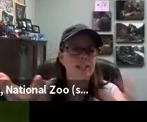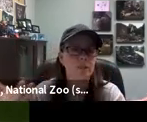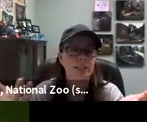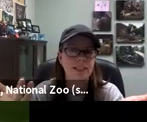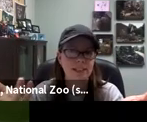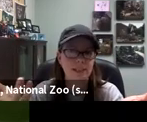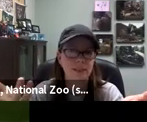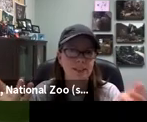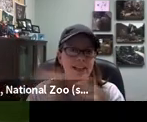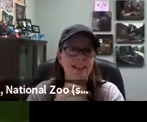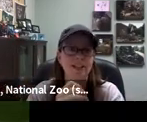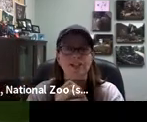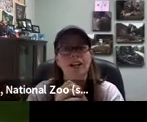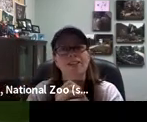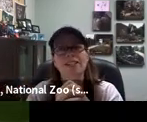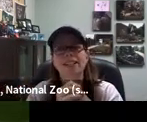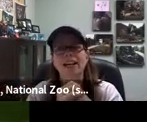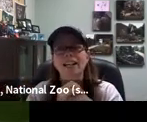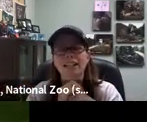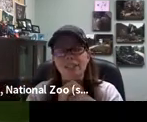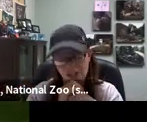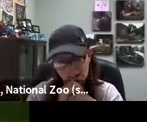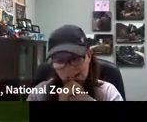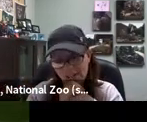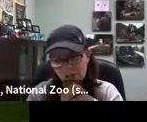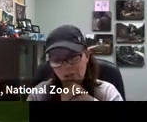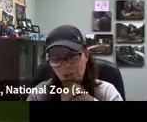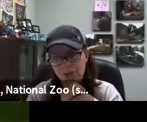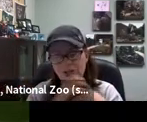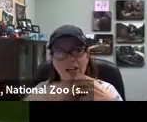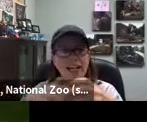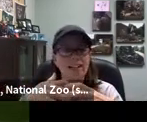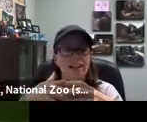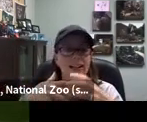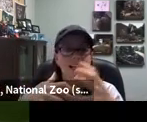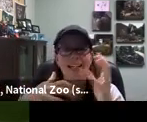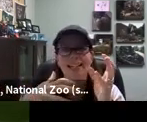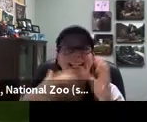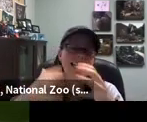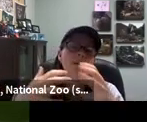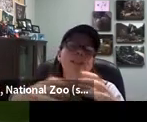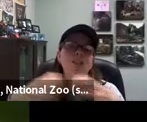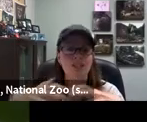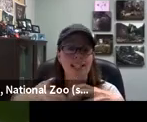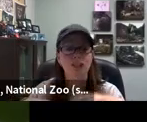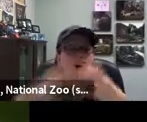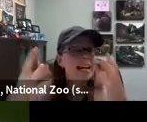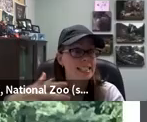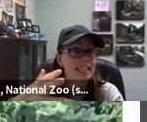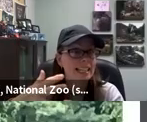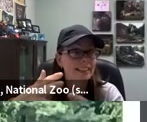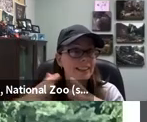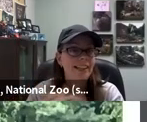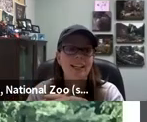going to be in the exhibit? You're obviously not going to try to create